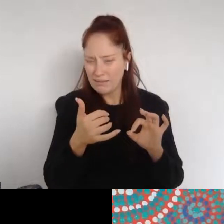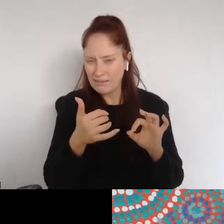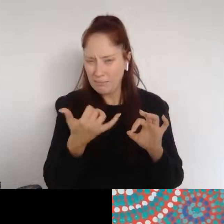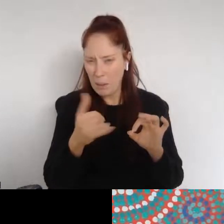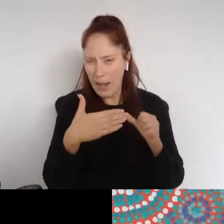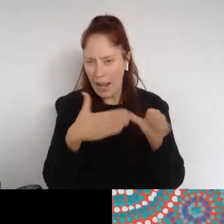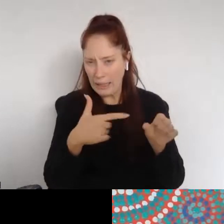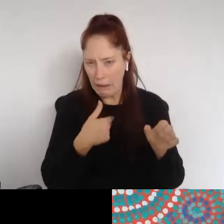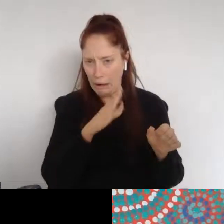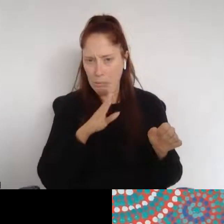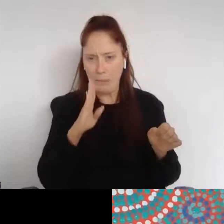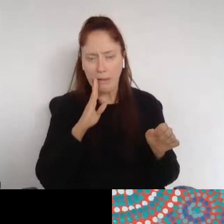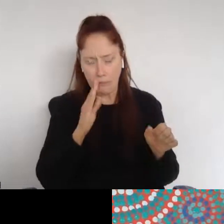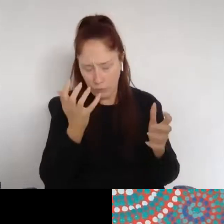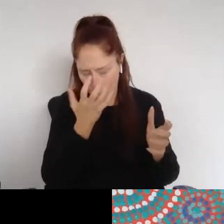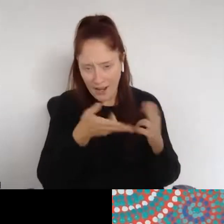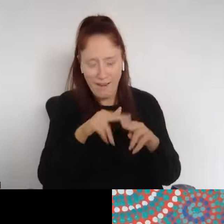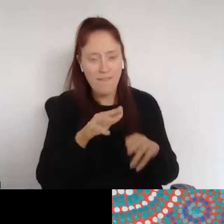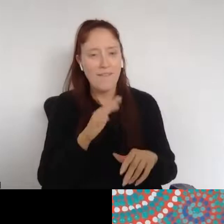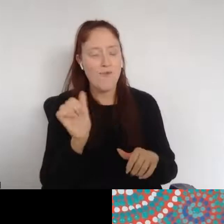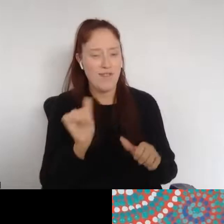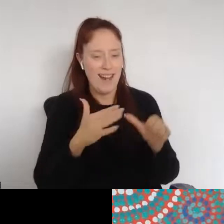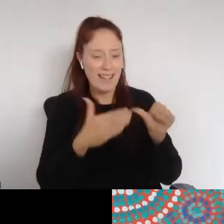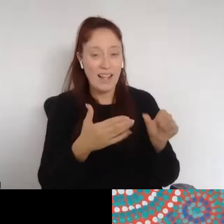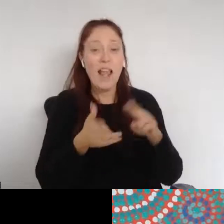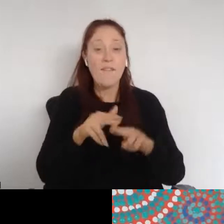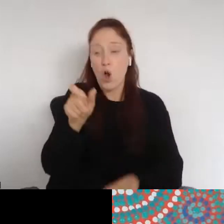so apologies if you did: if we have a client who is seeking assistance to